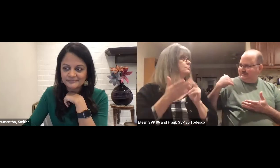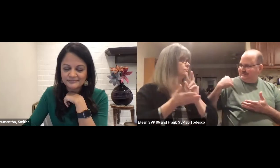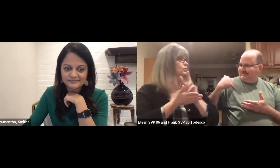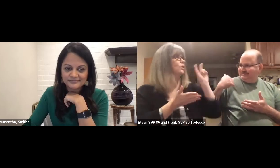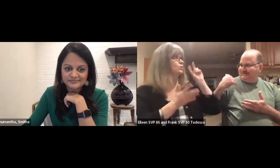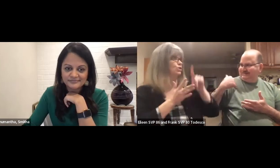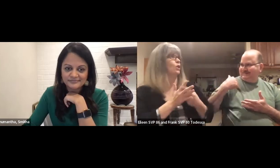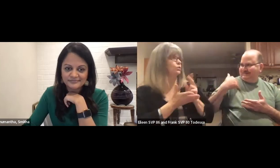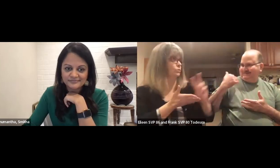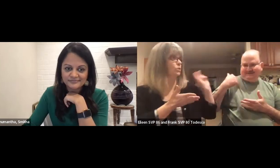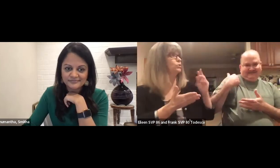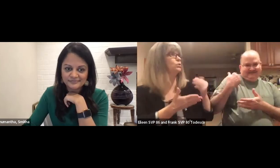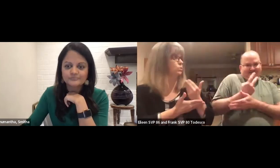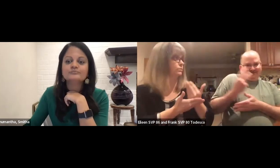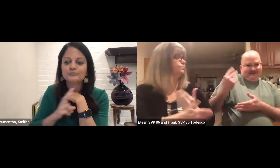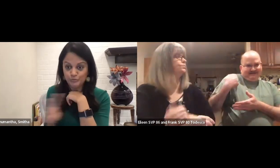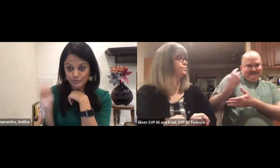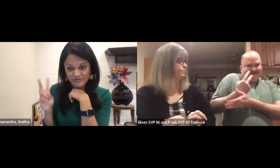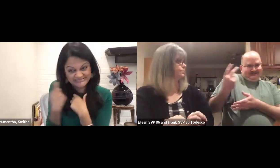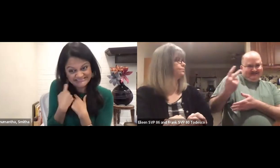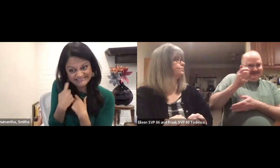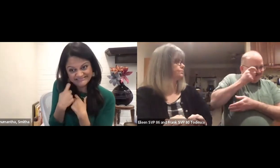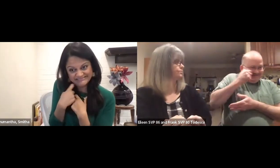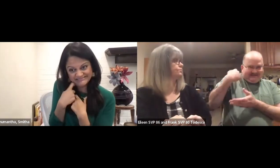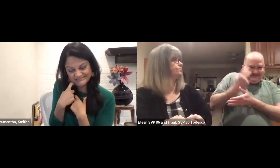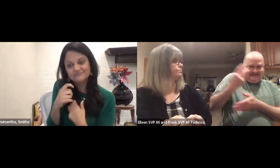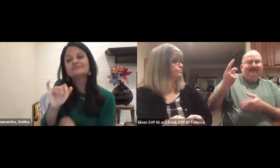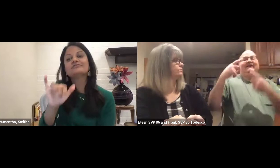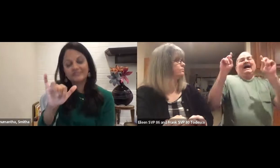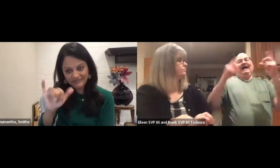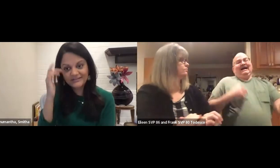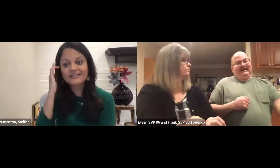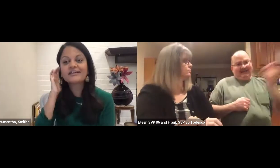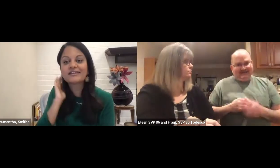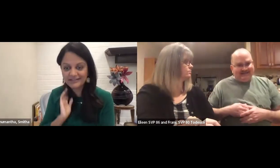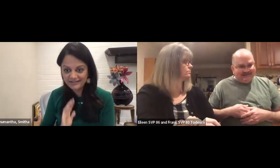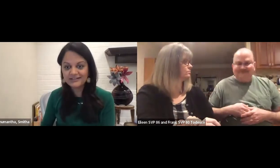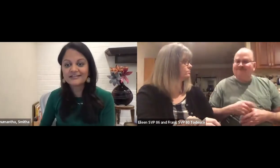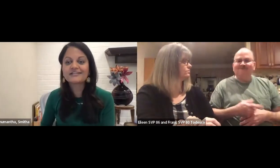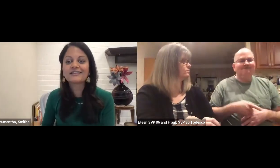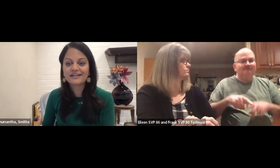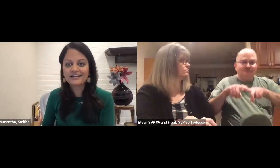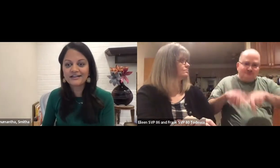Yeah. I want to say it was about two weeks ago we had somebody back. Yeah. It was just two weeks. Also this just happened just recently.